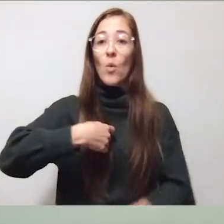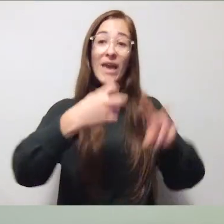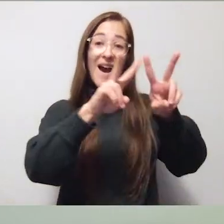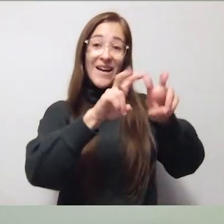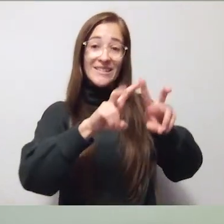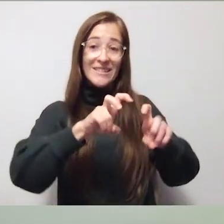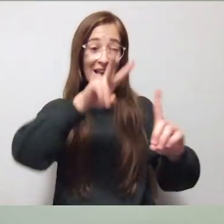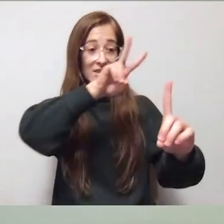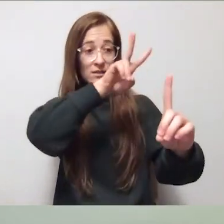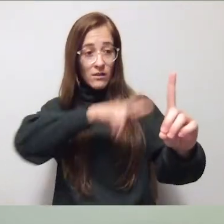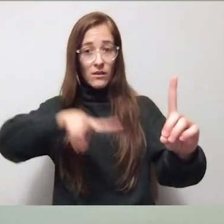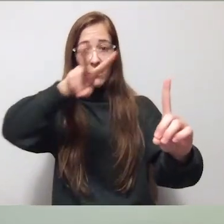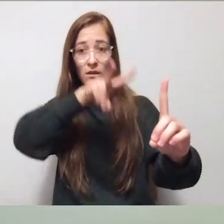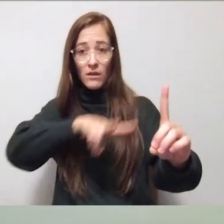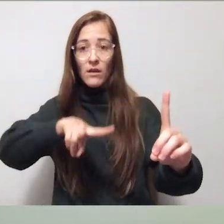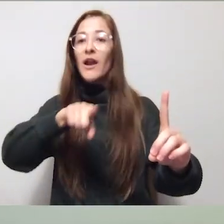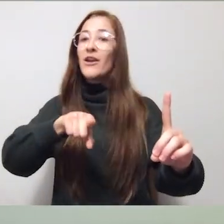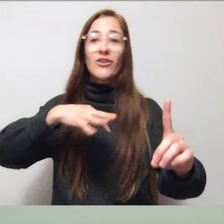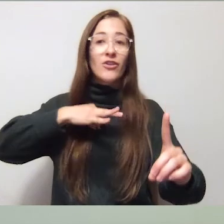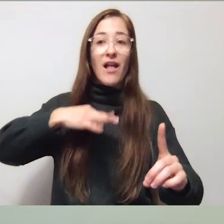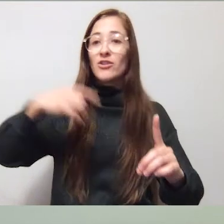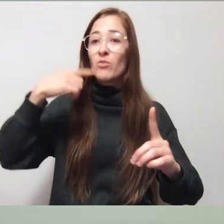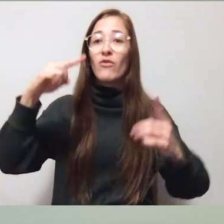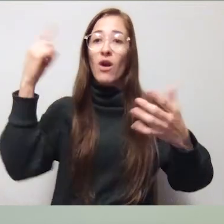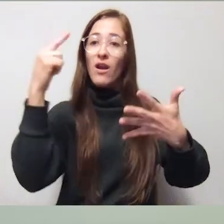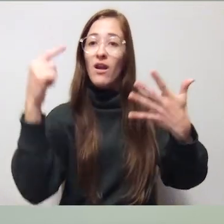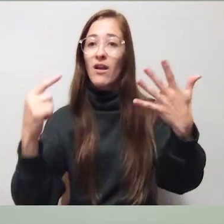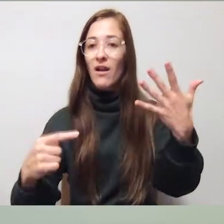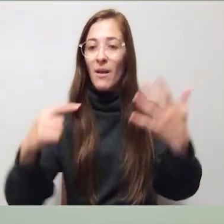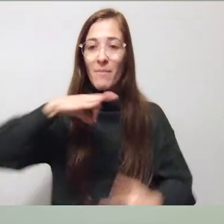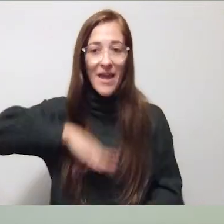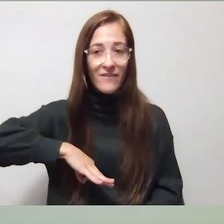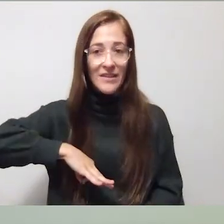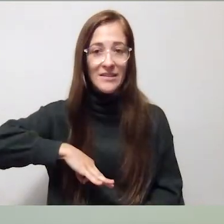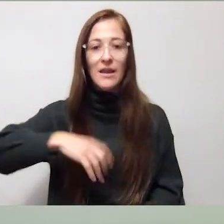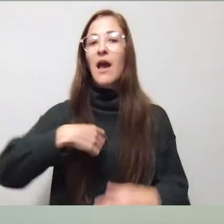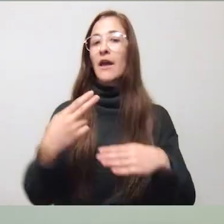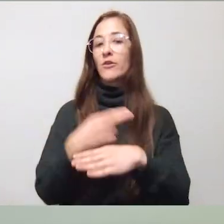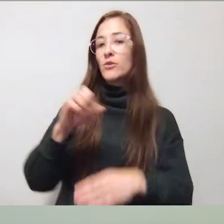we're able to tell them you're eligible for X number of benefits. And I used the SNAP example because most older people